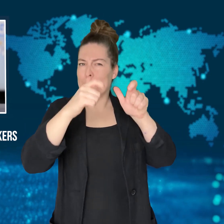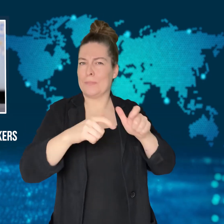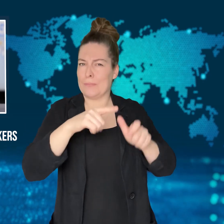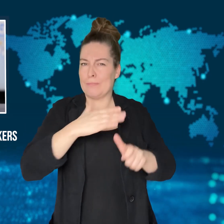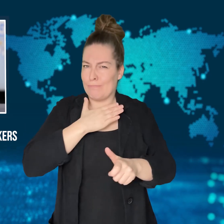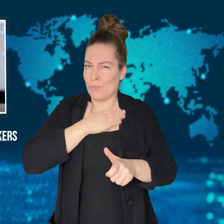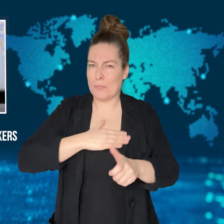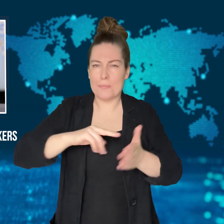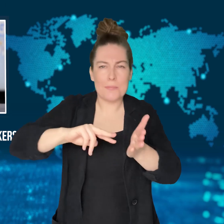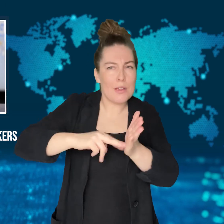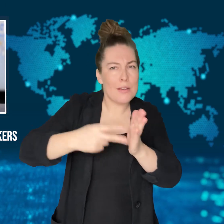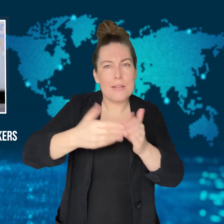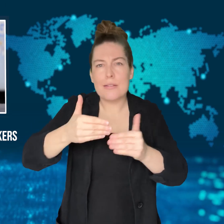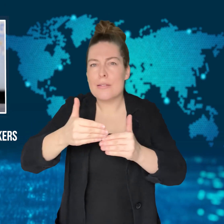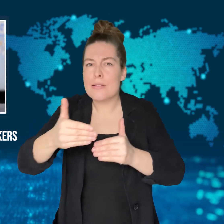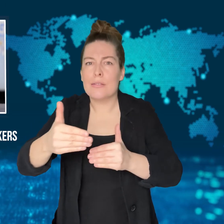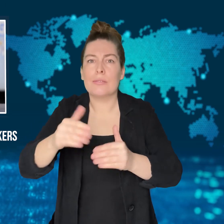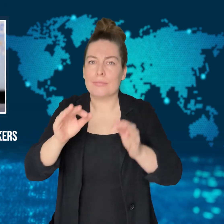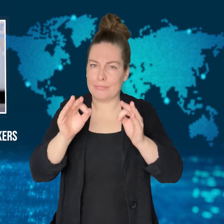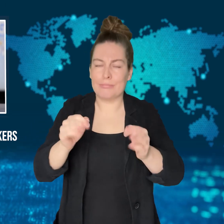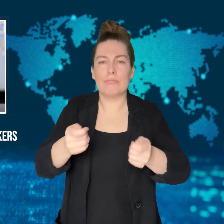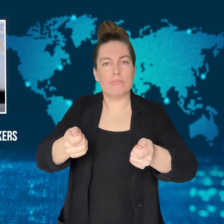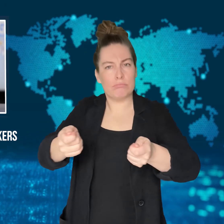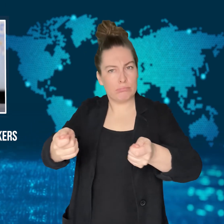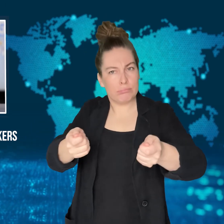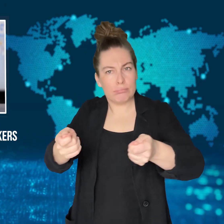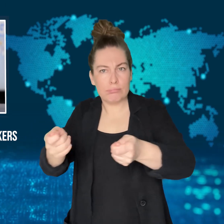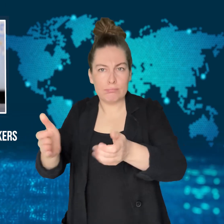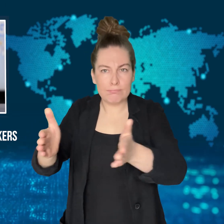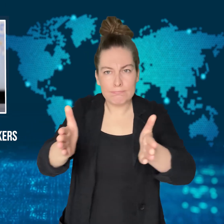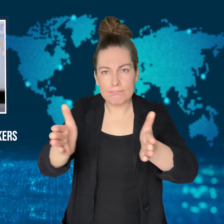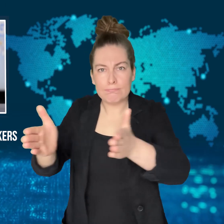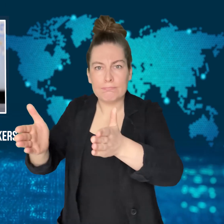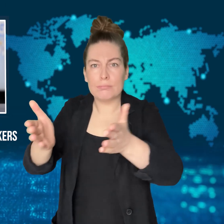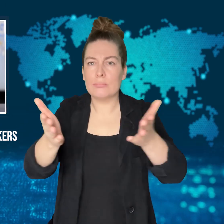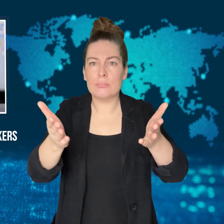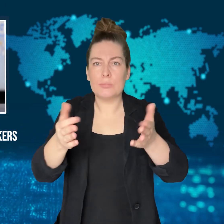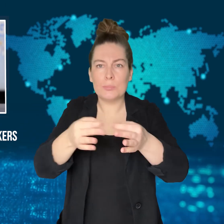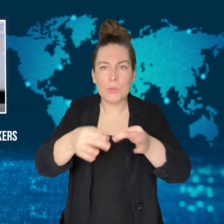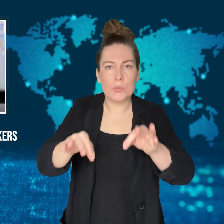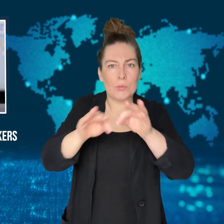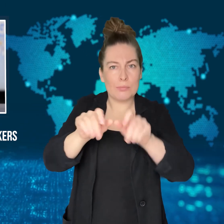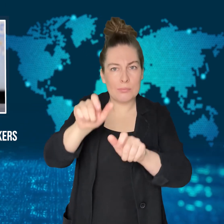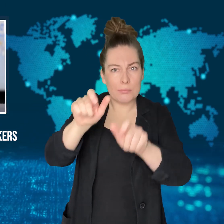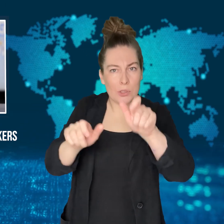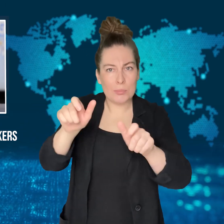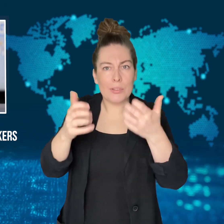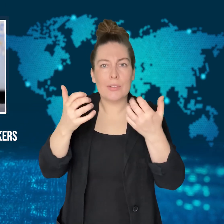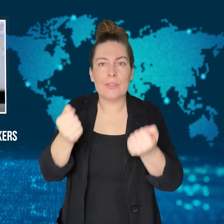The company's plan will be to continue to